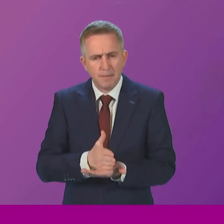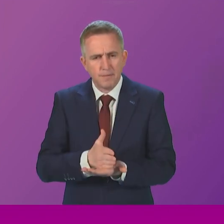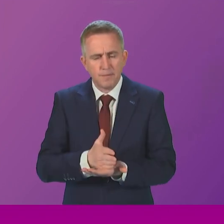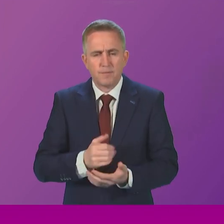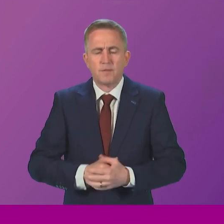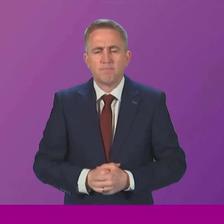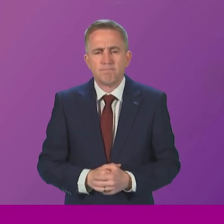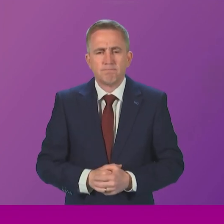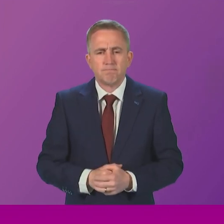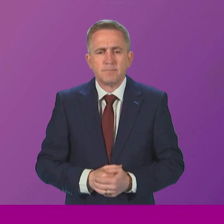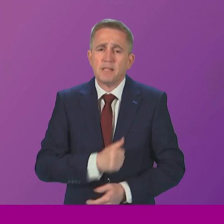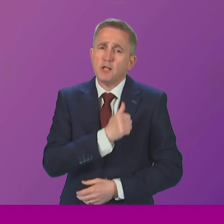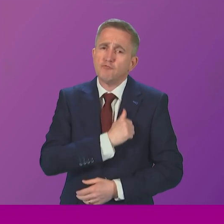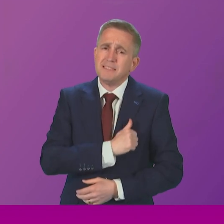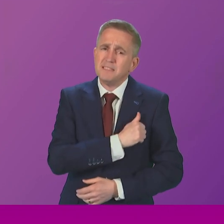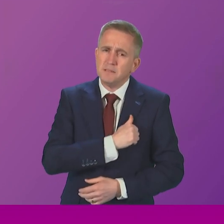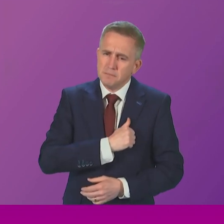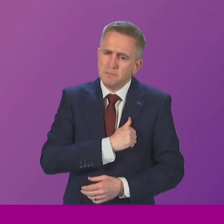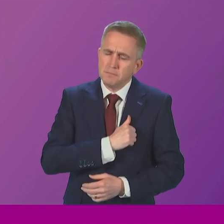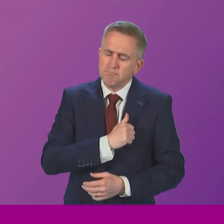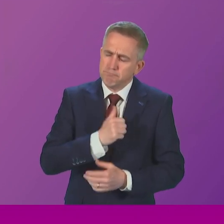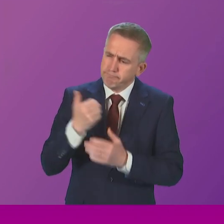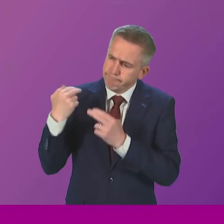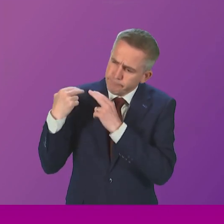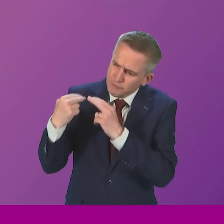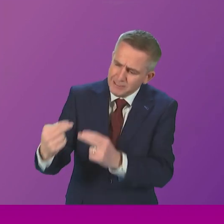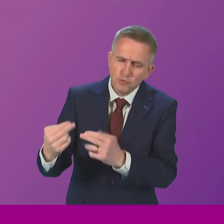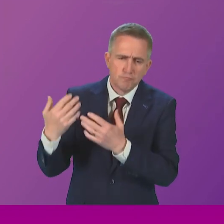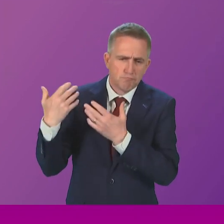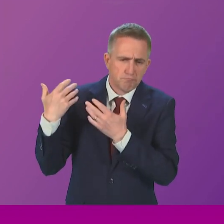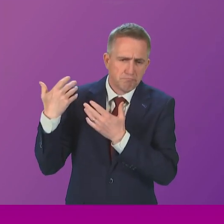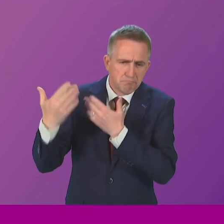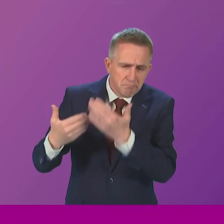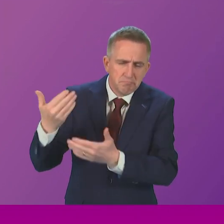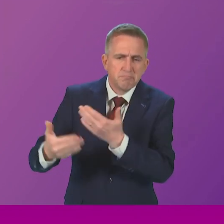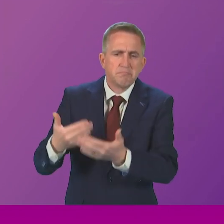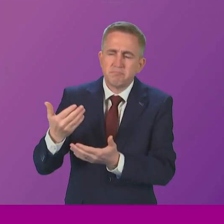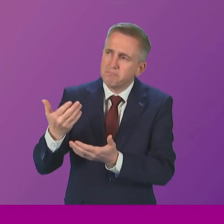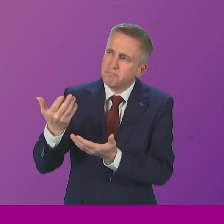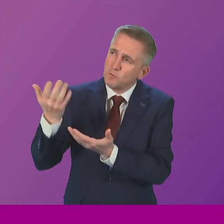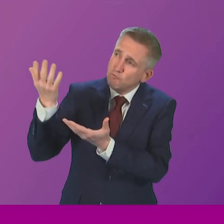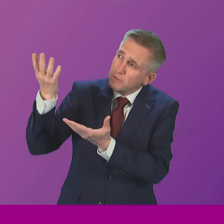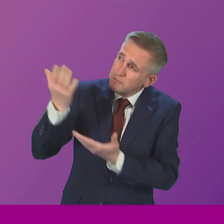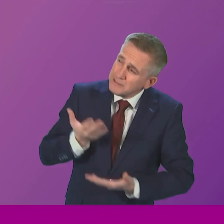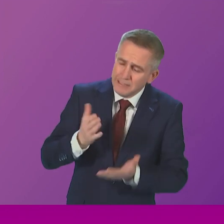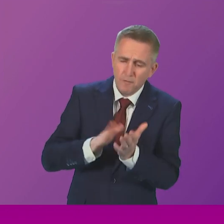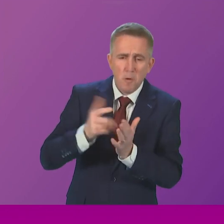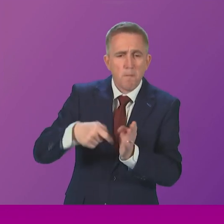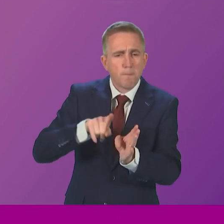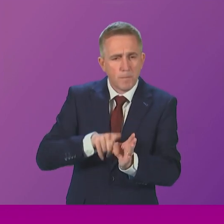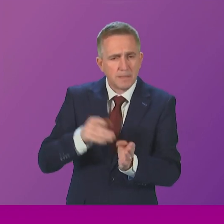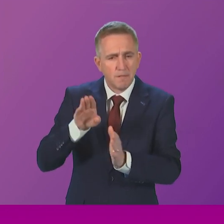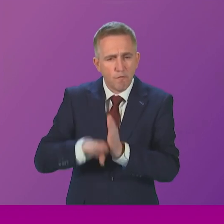Within the Christian tradition, we understand that we receive mercy as a gift from God through Jesus